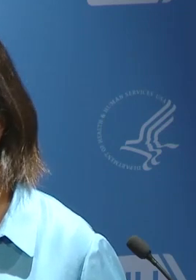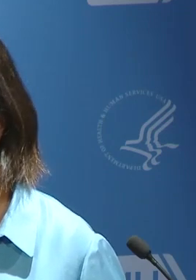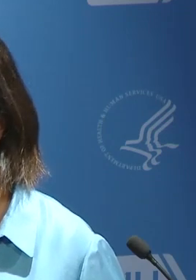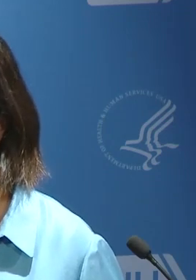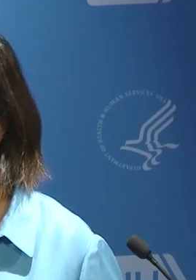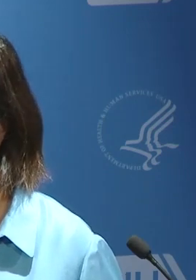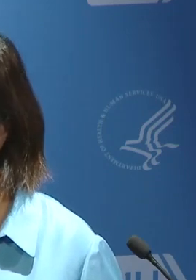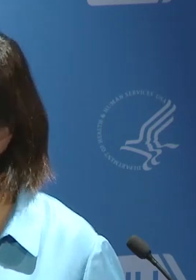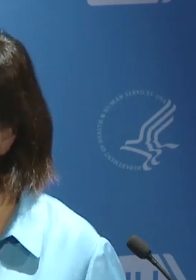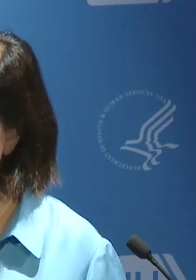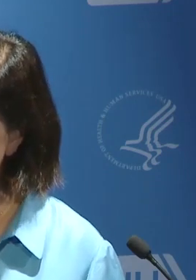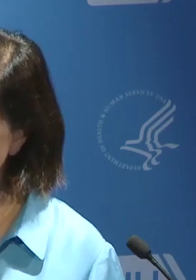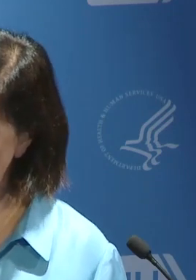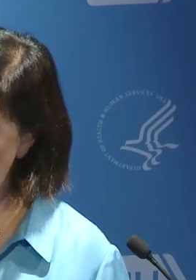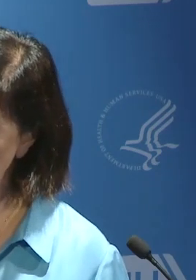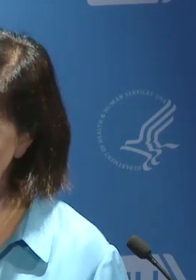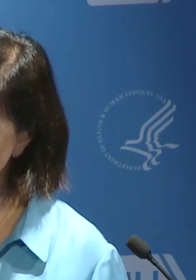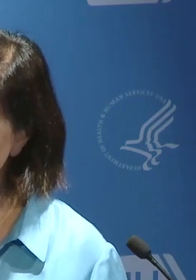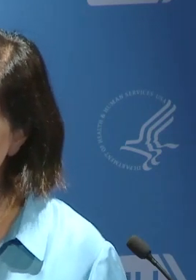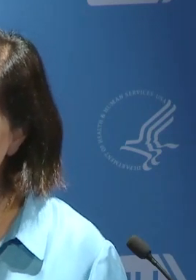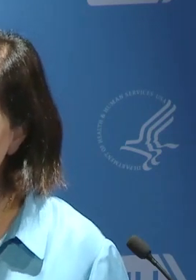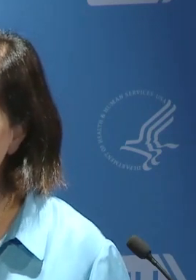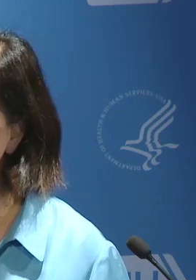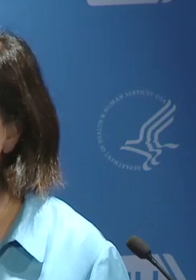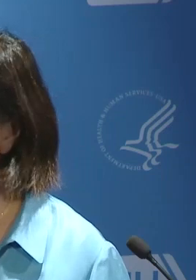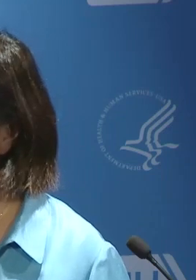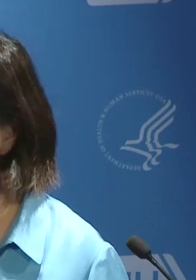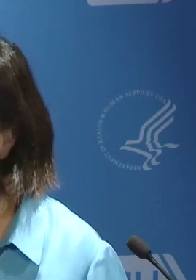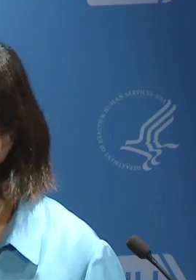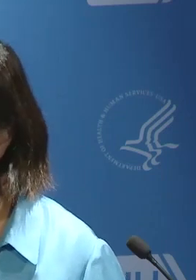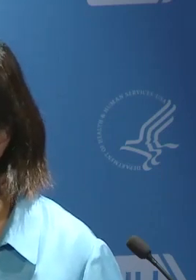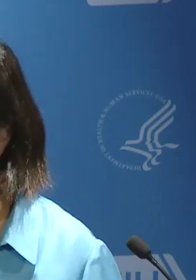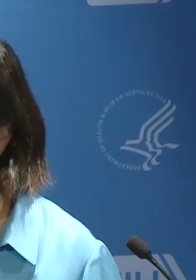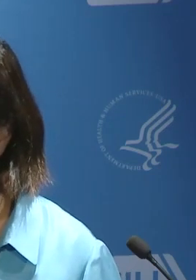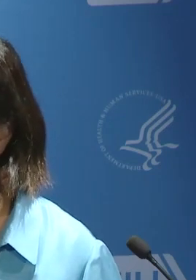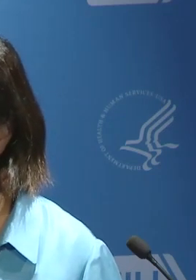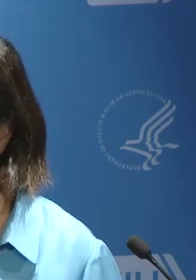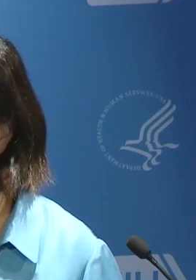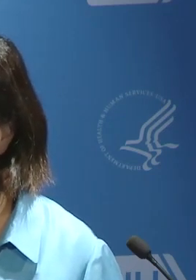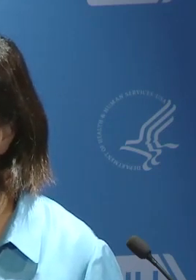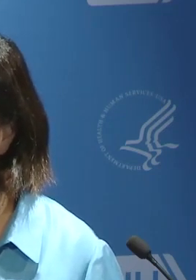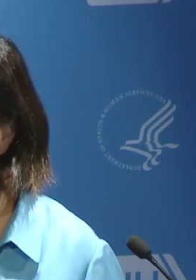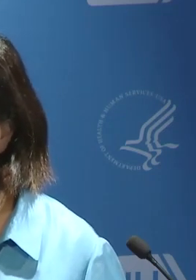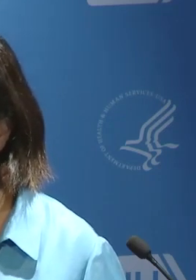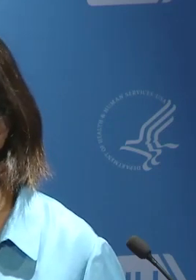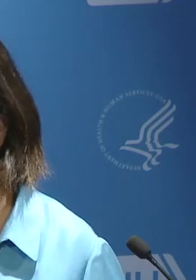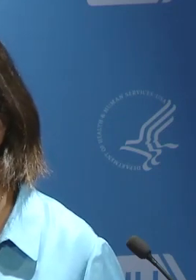BLOCKED MATS, THE ONCE FROM THE FUNCTION. AND THERE'S A